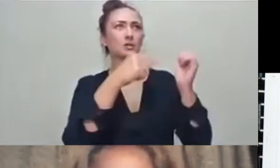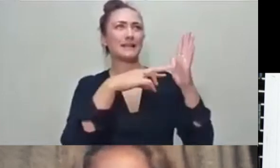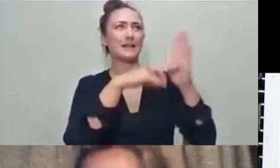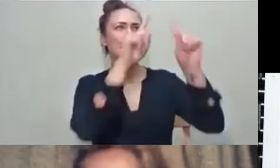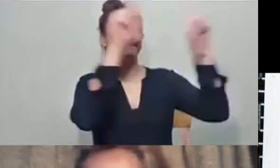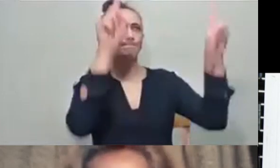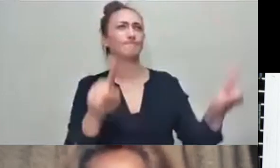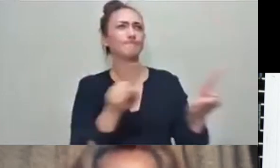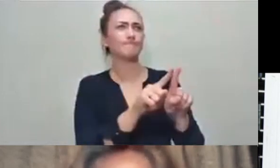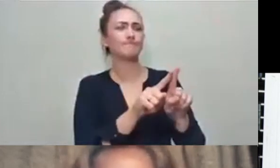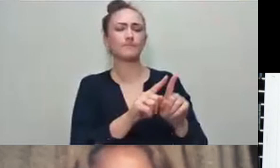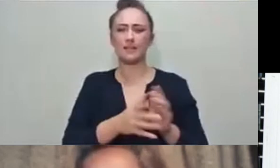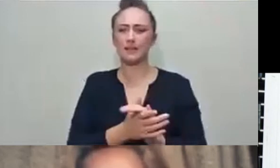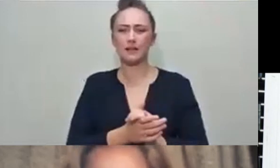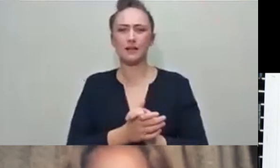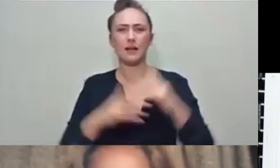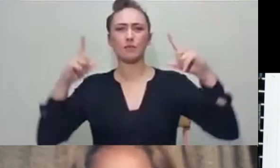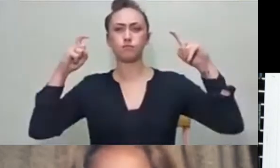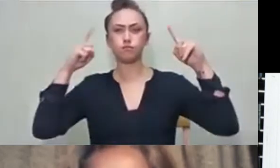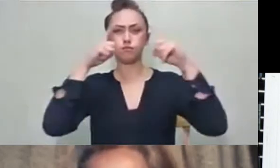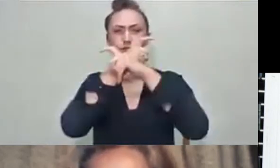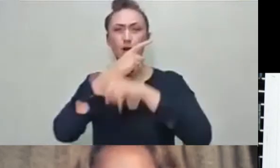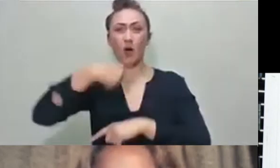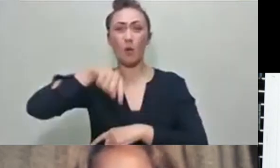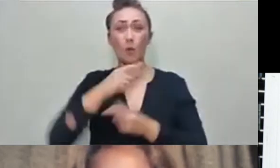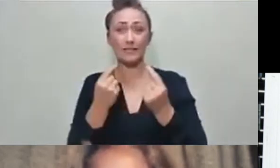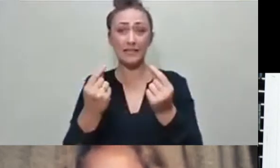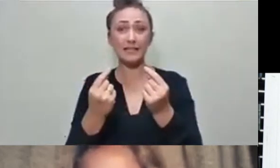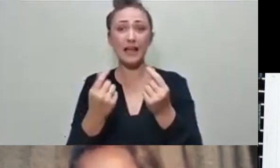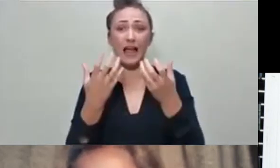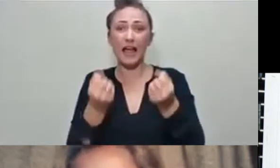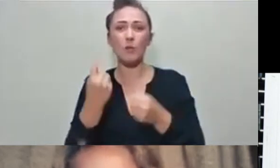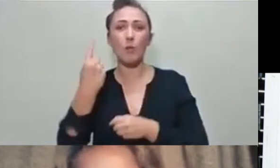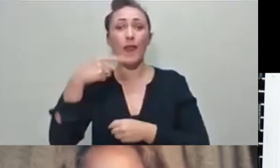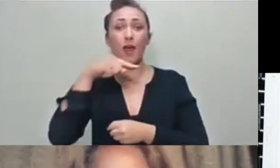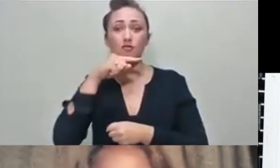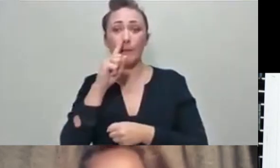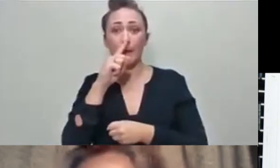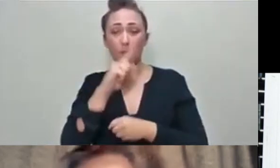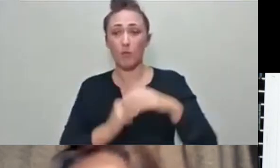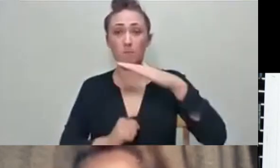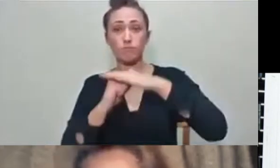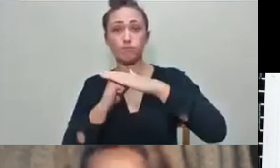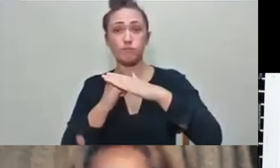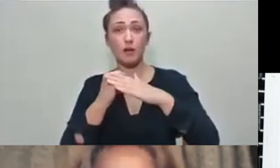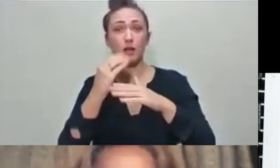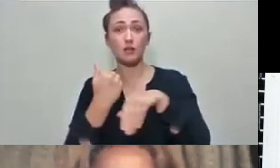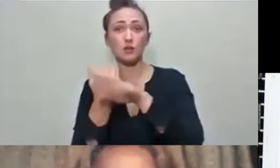But it was too complicated. We did it and we got 100 people, because that was a maximum the Zoom but it was too it was too complex.